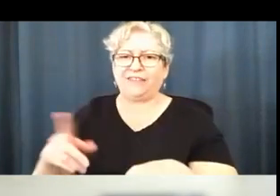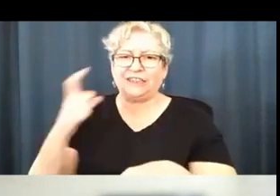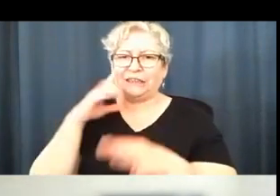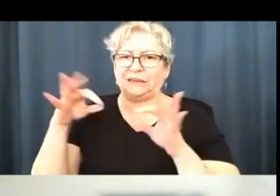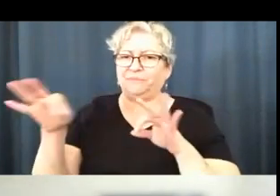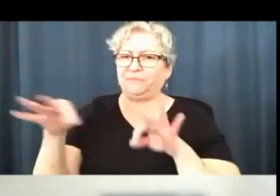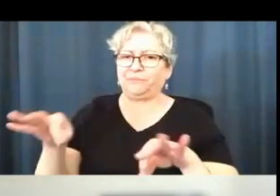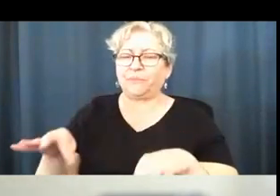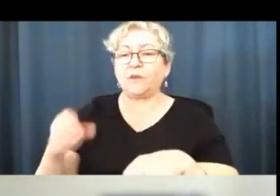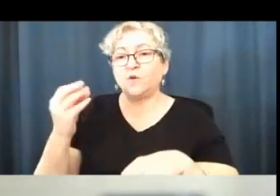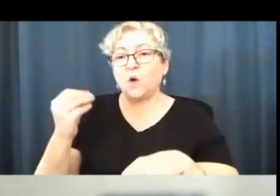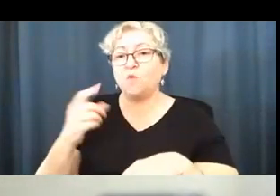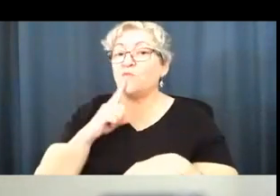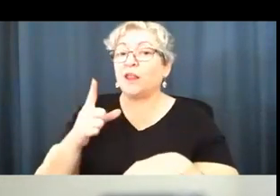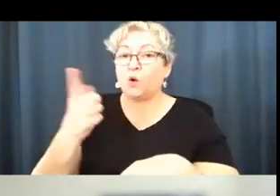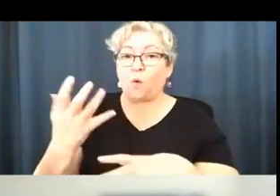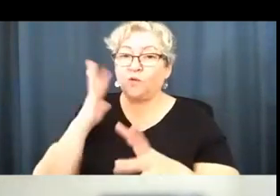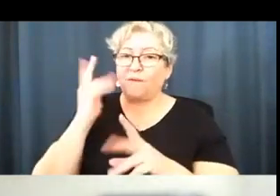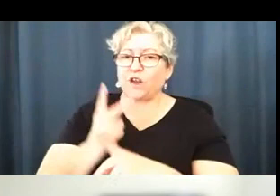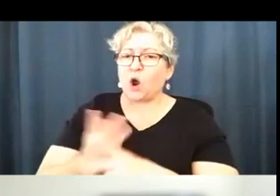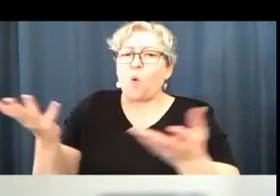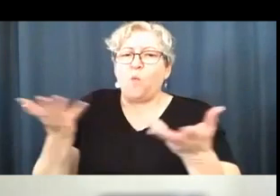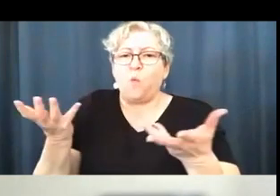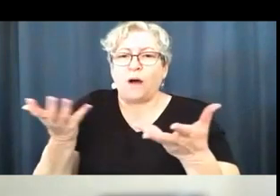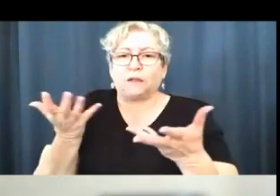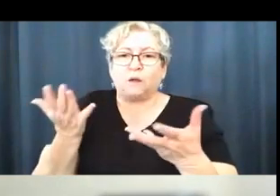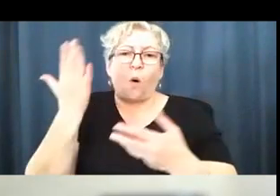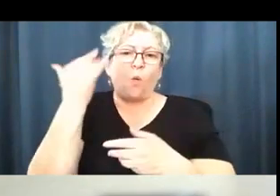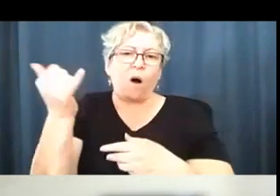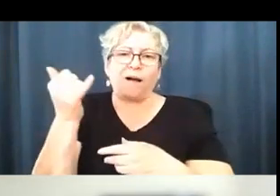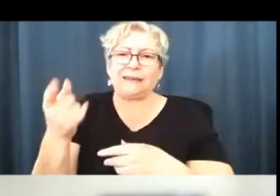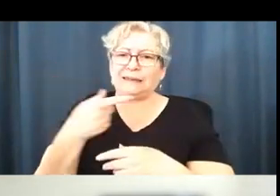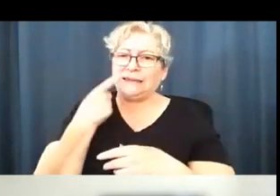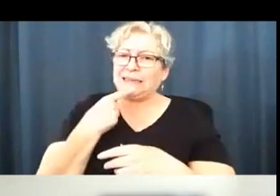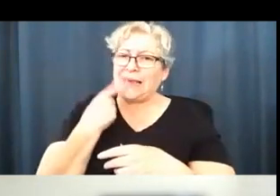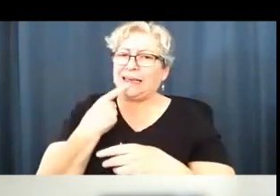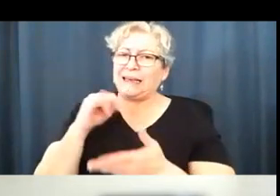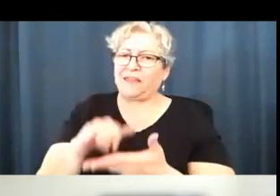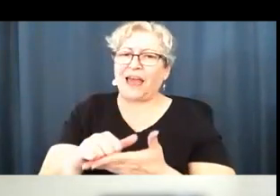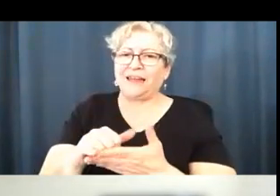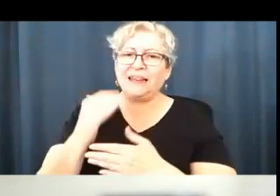And so ideally, you wanna figure out exactly why it's claiming that the heading is not correct,